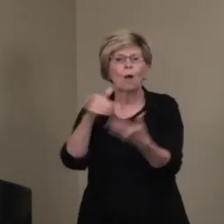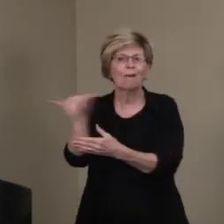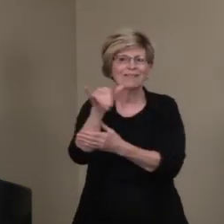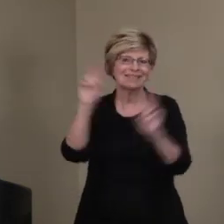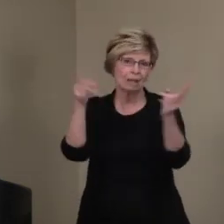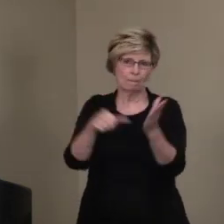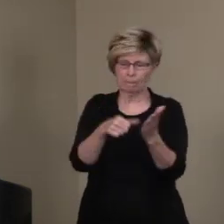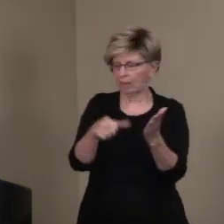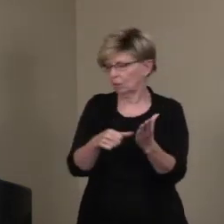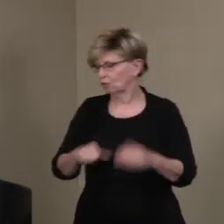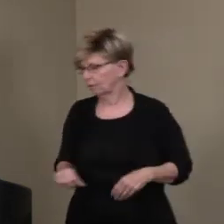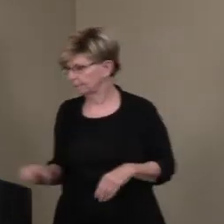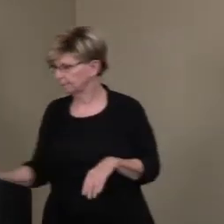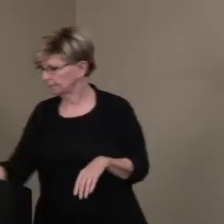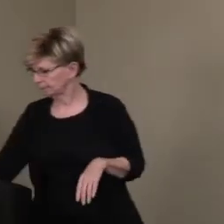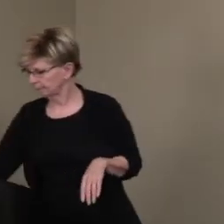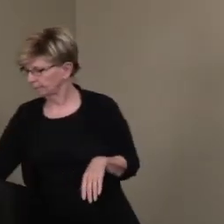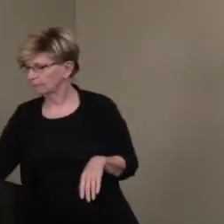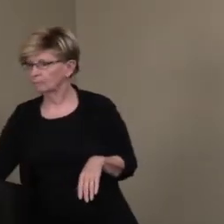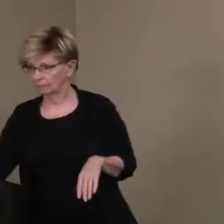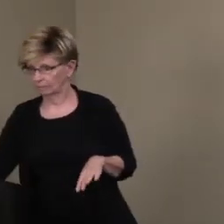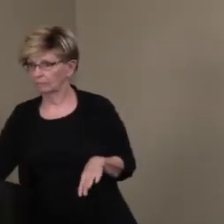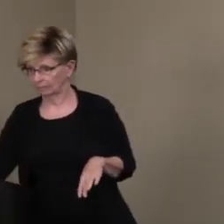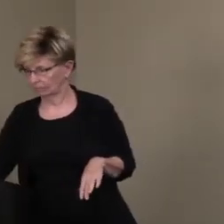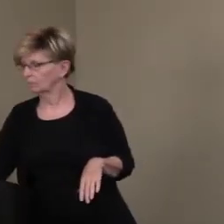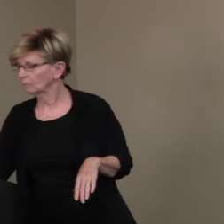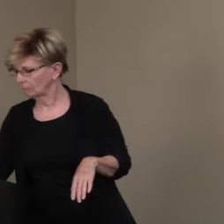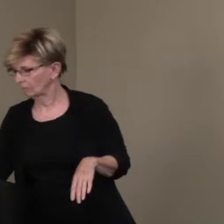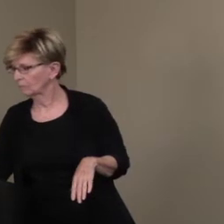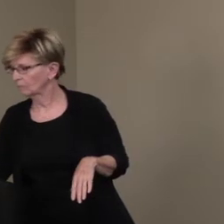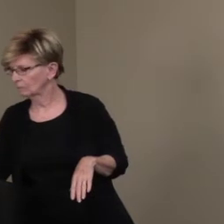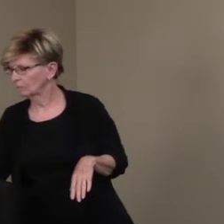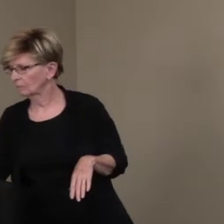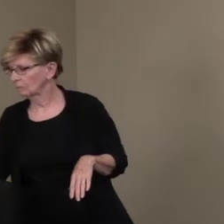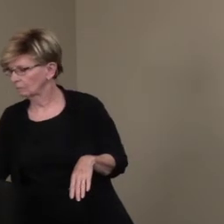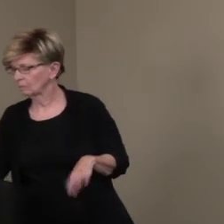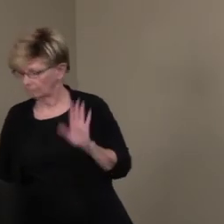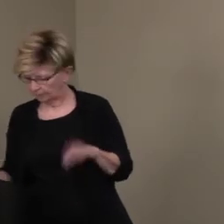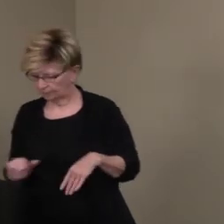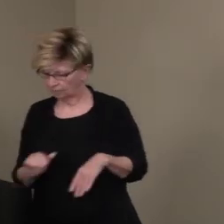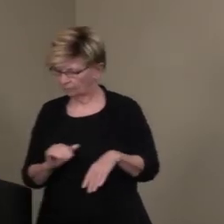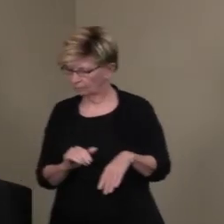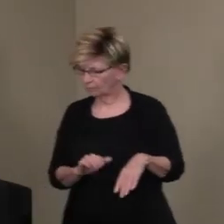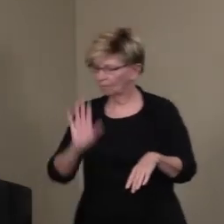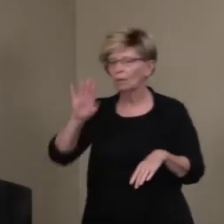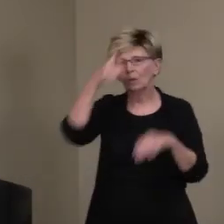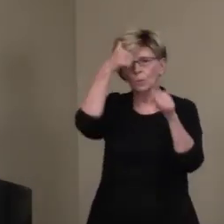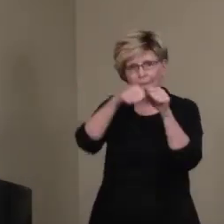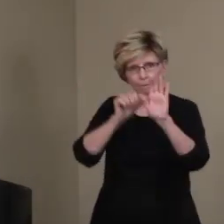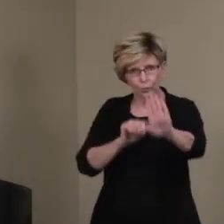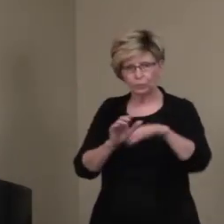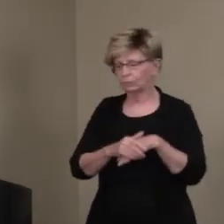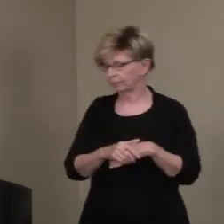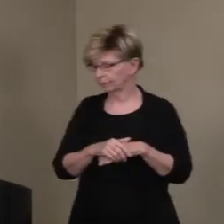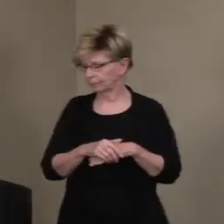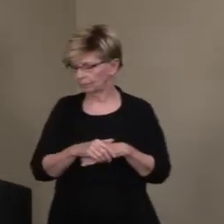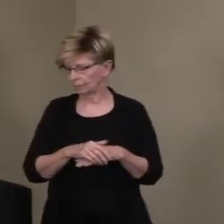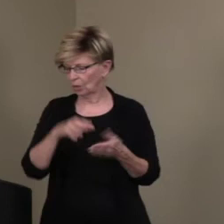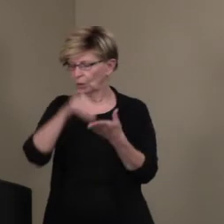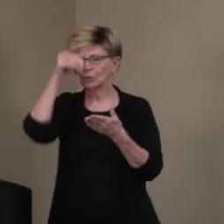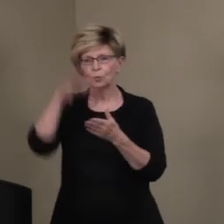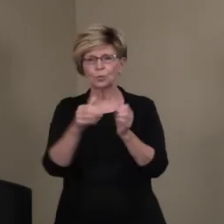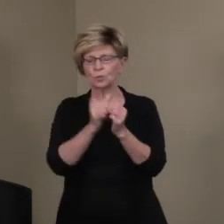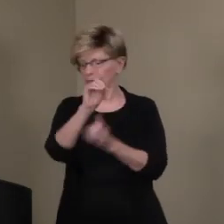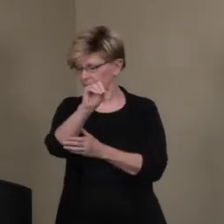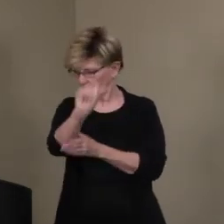shared for the entire team so that we are all on the same page remember